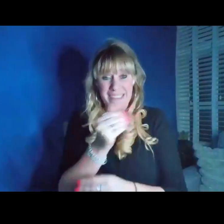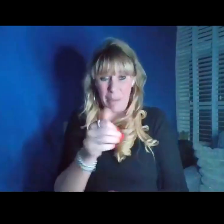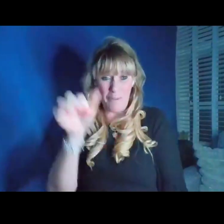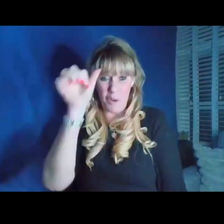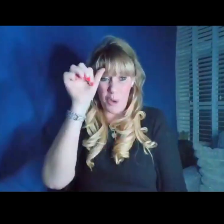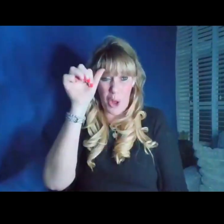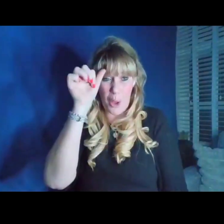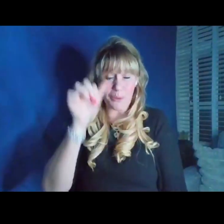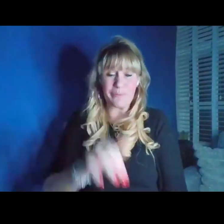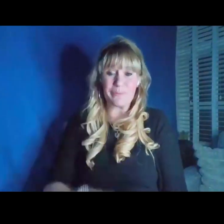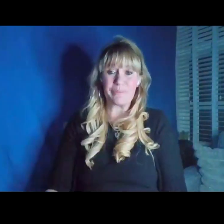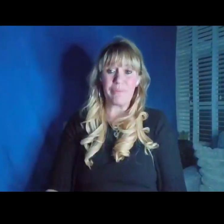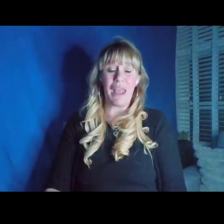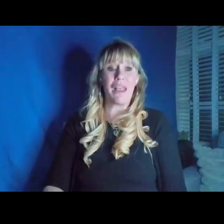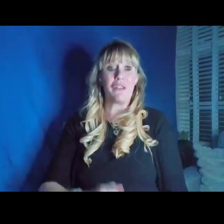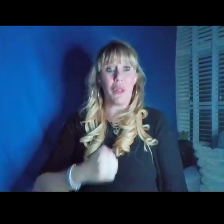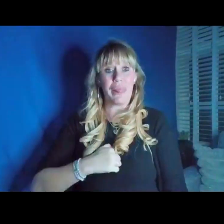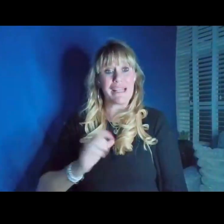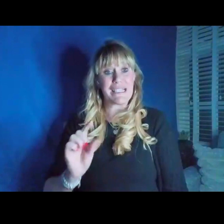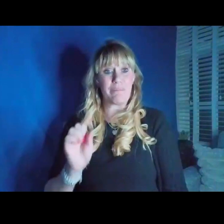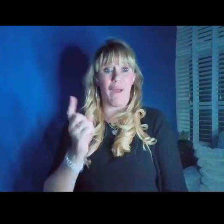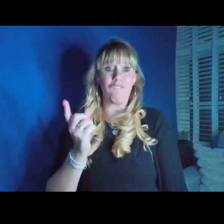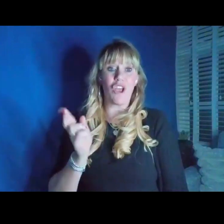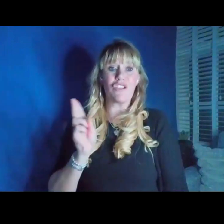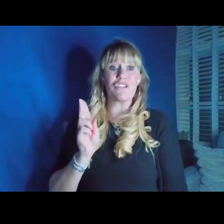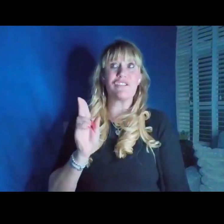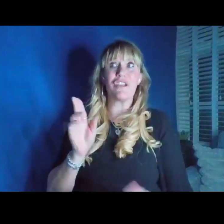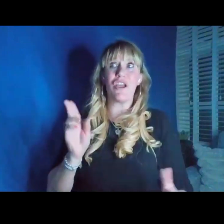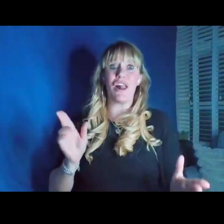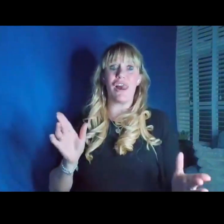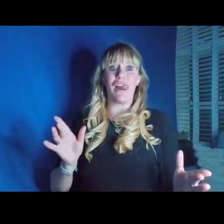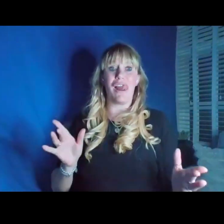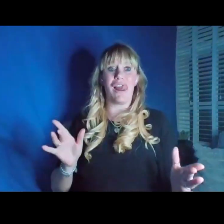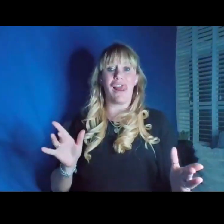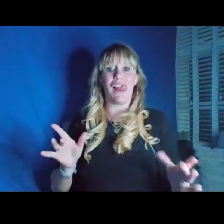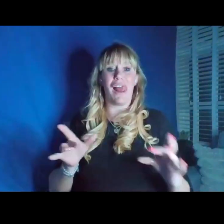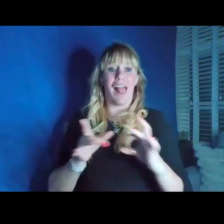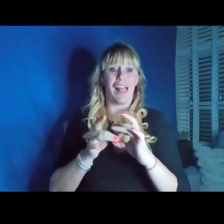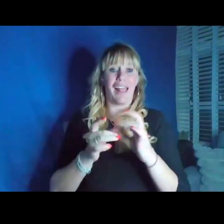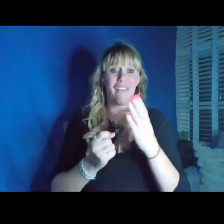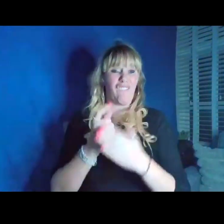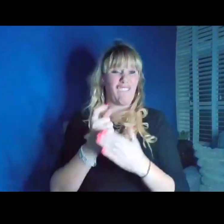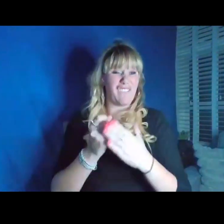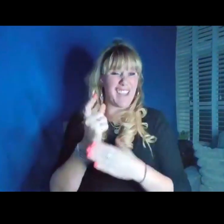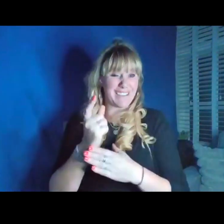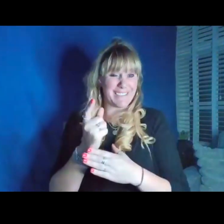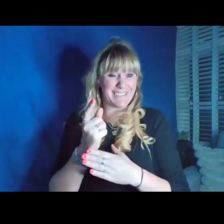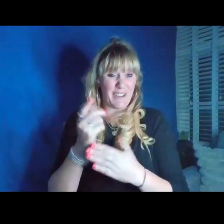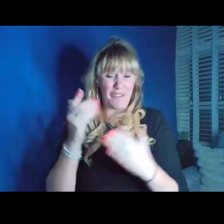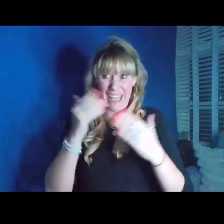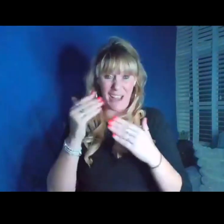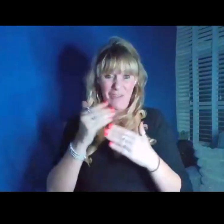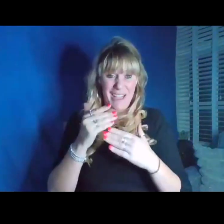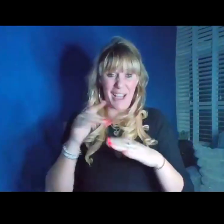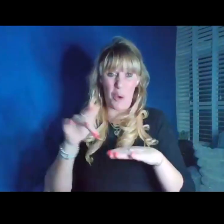This is my first return evening performance of anything actually anything.